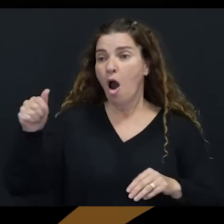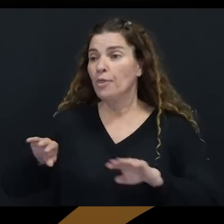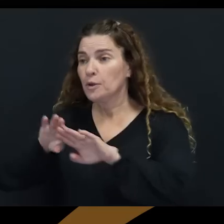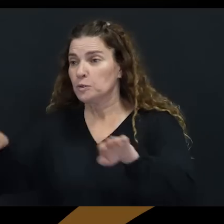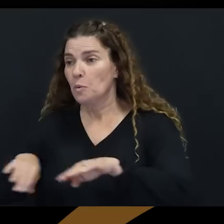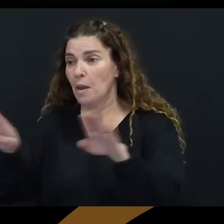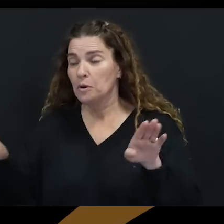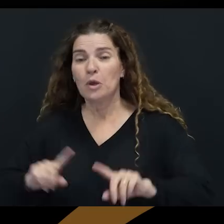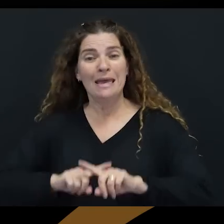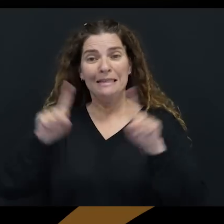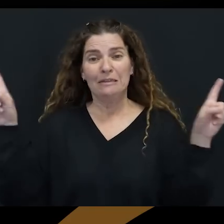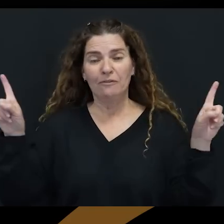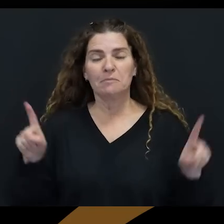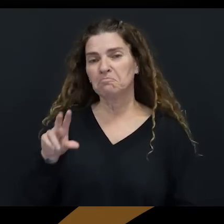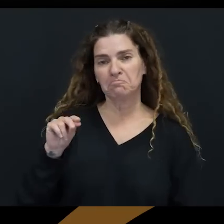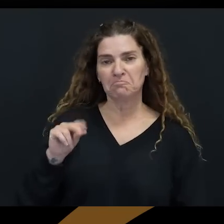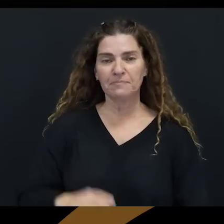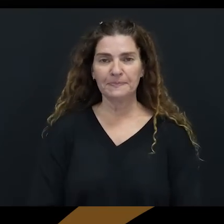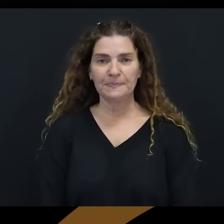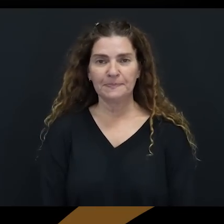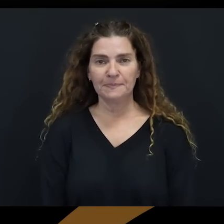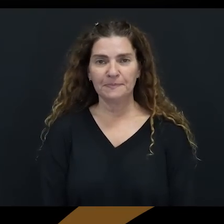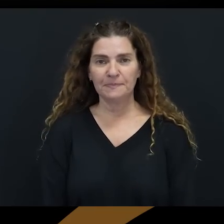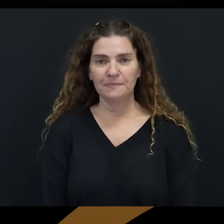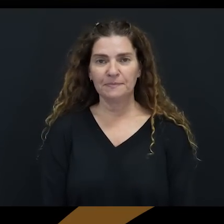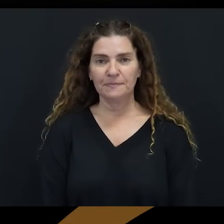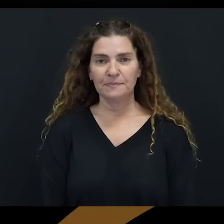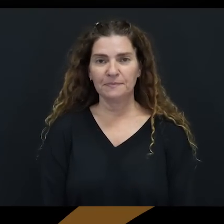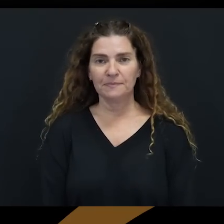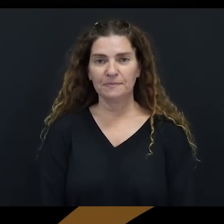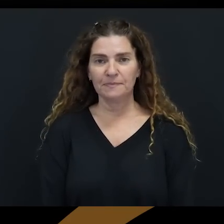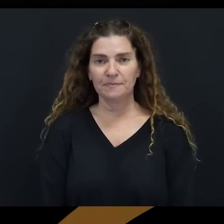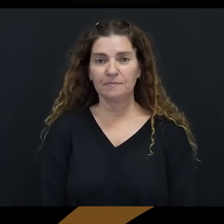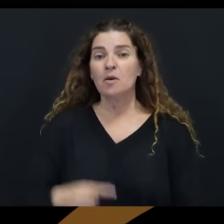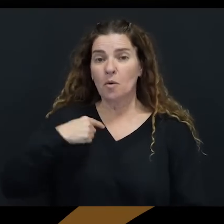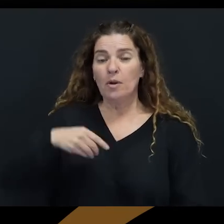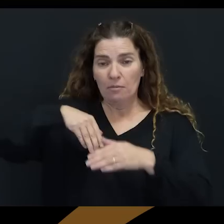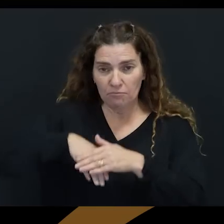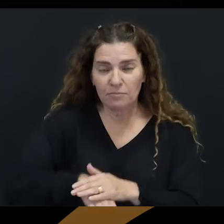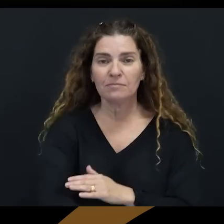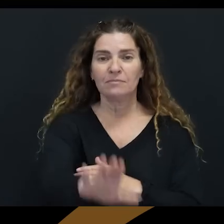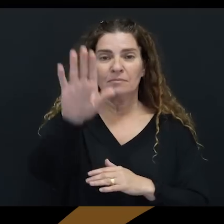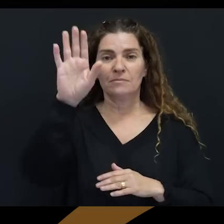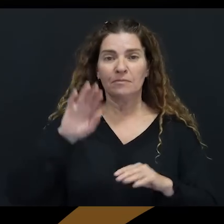and any other swimmer. When I get in the water. I want to win.